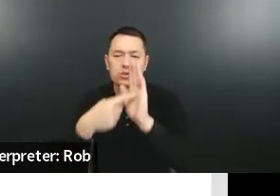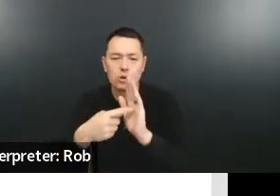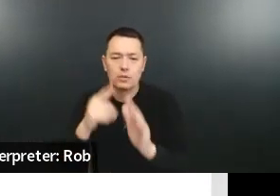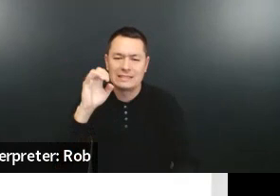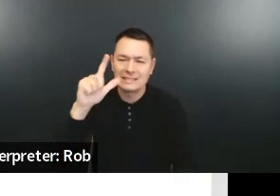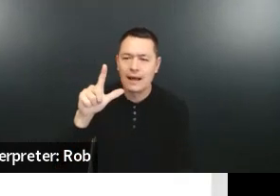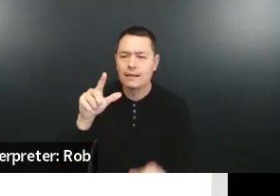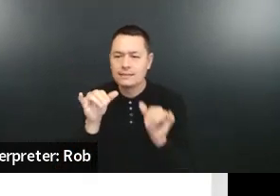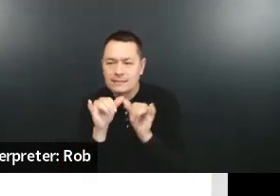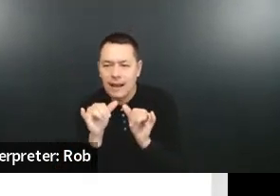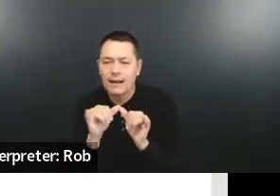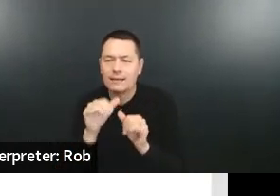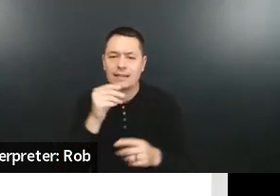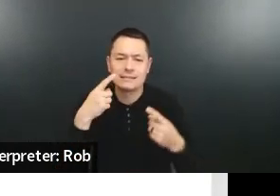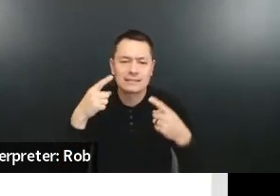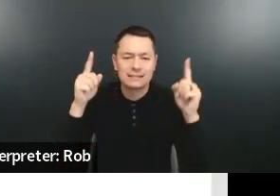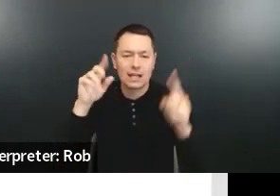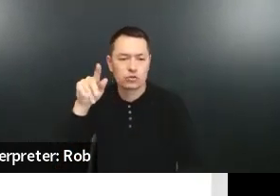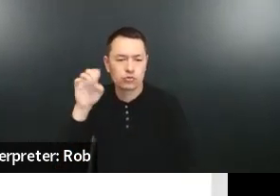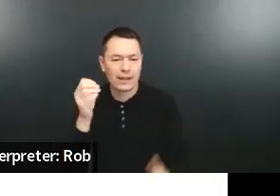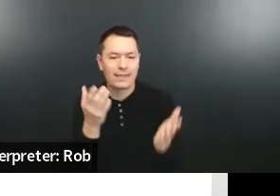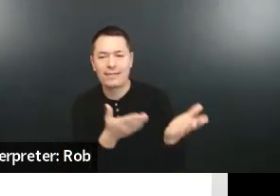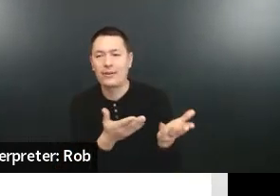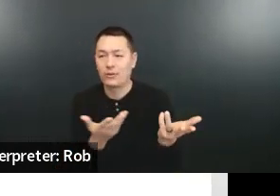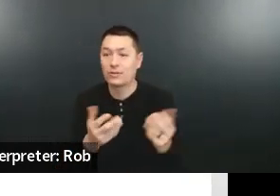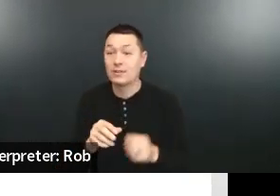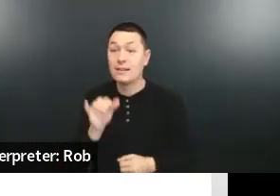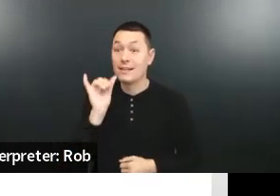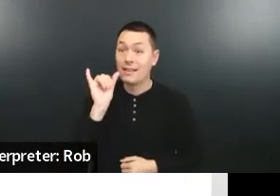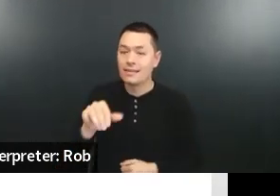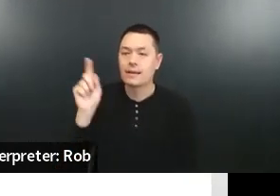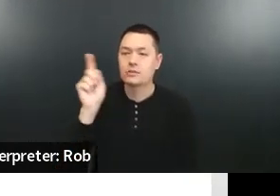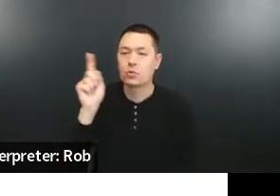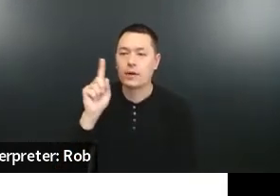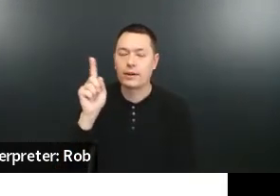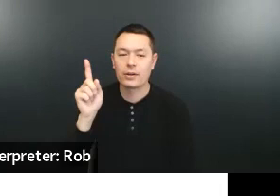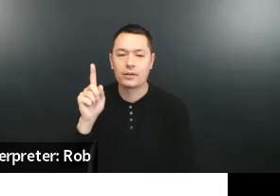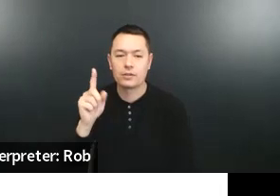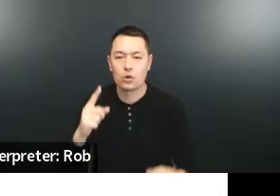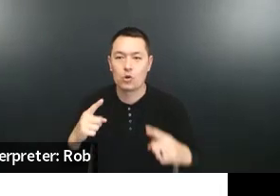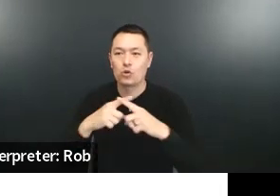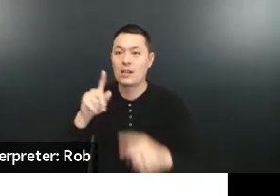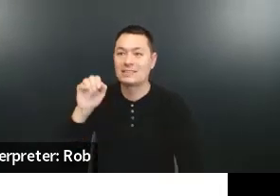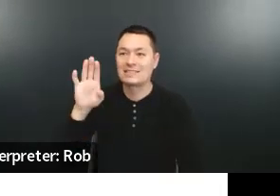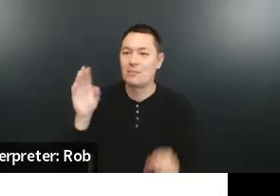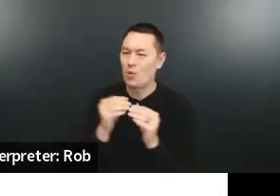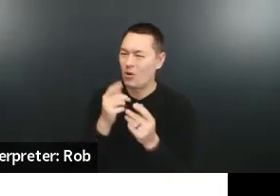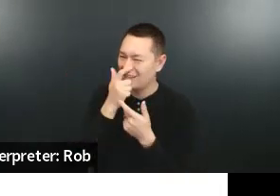There in that tool test. And this is where the crosstabs get more interesting when we've got more data available.